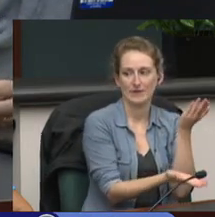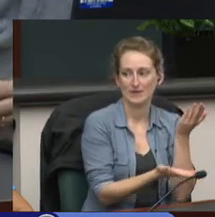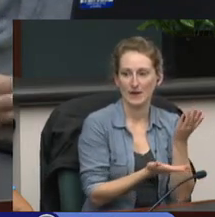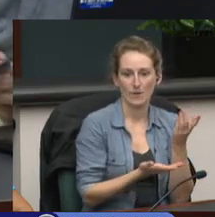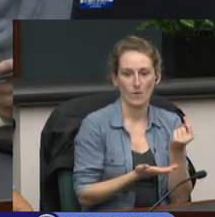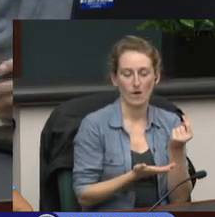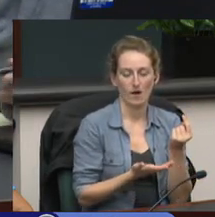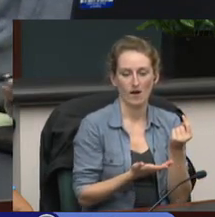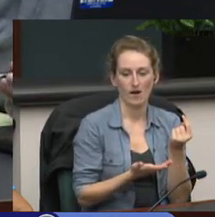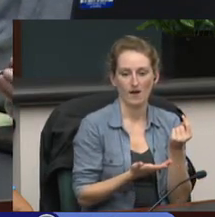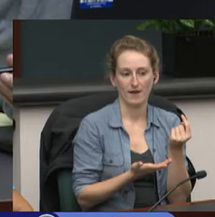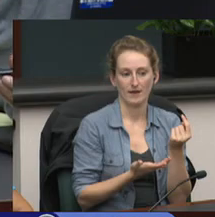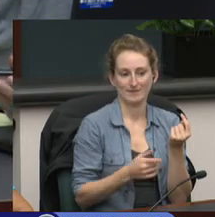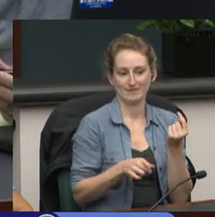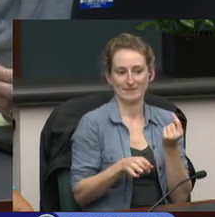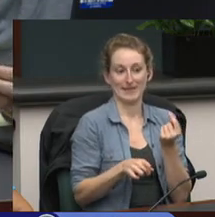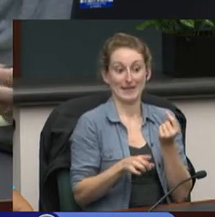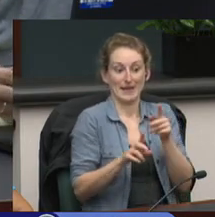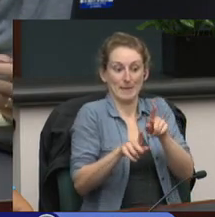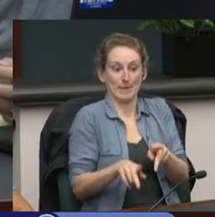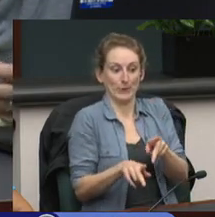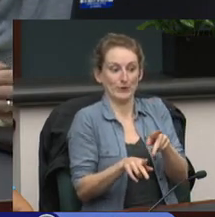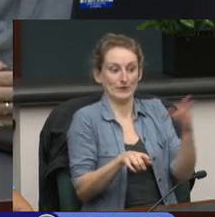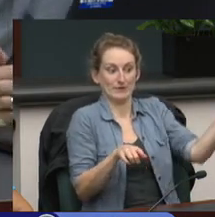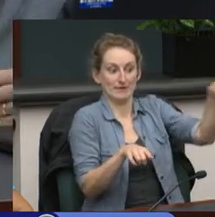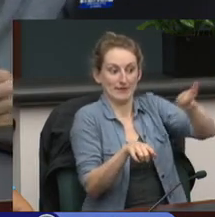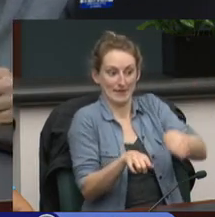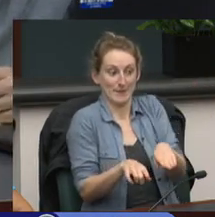to property owners when they are affected